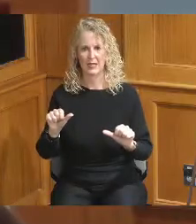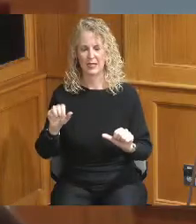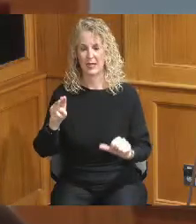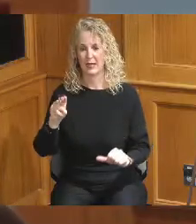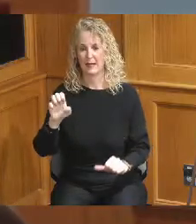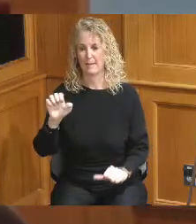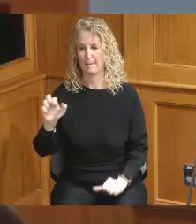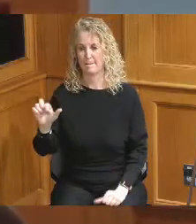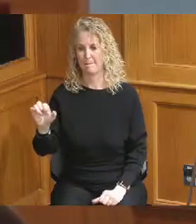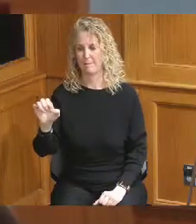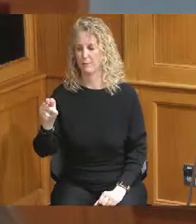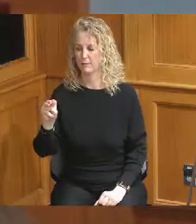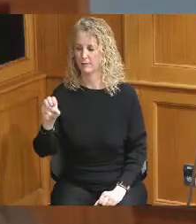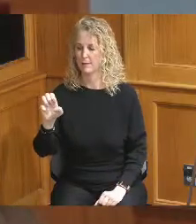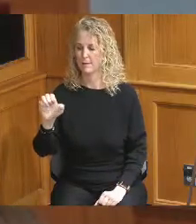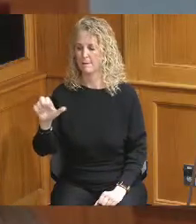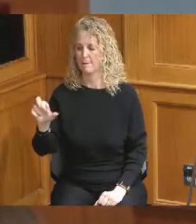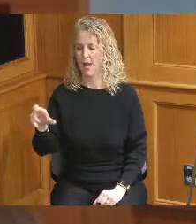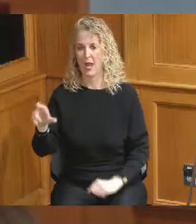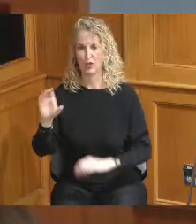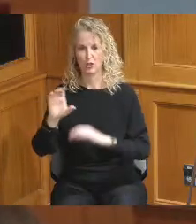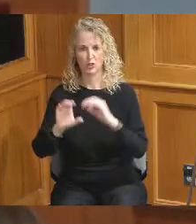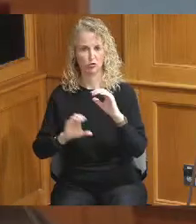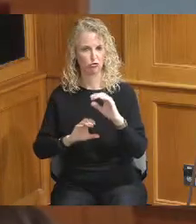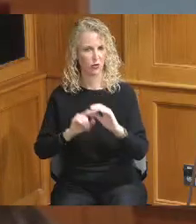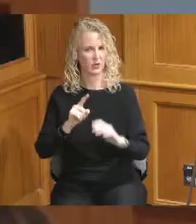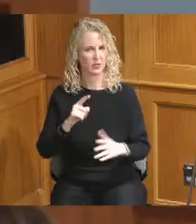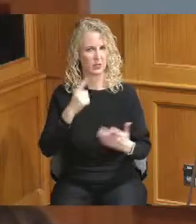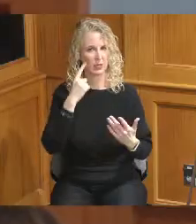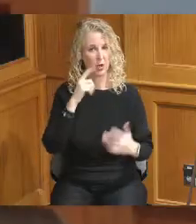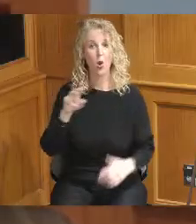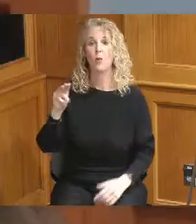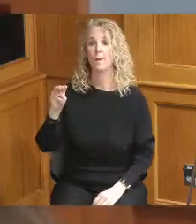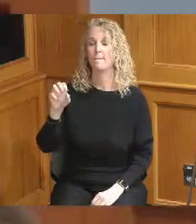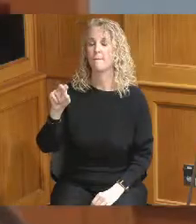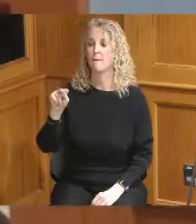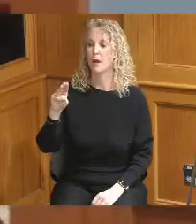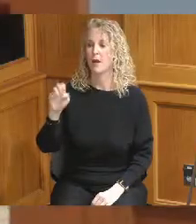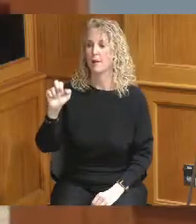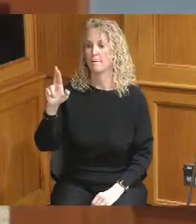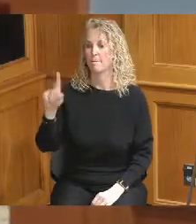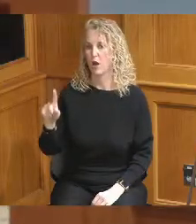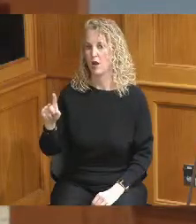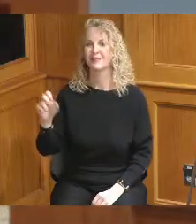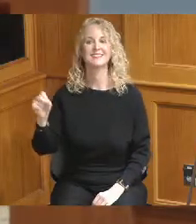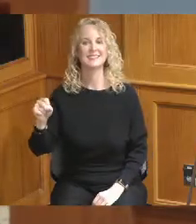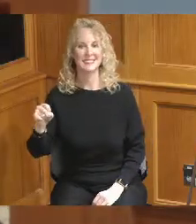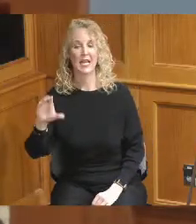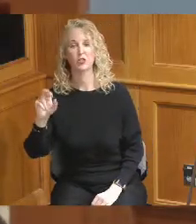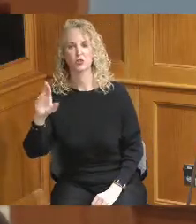for the construction okay I'm not familiar directly with it's okay okay thank you just